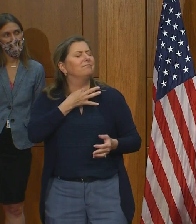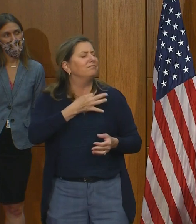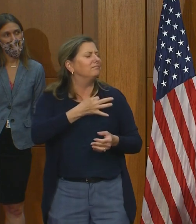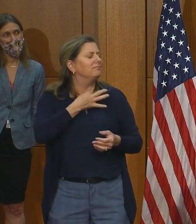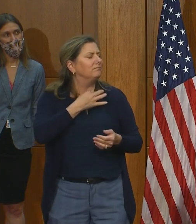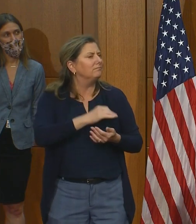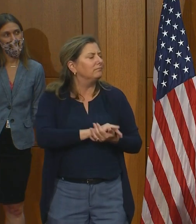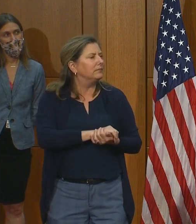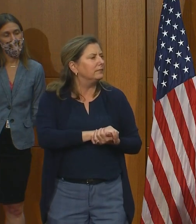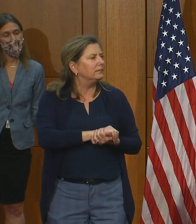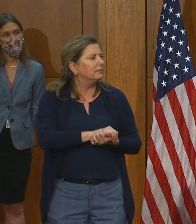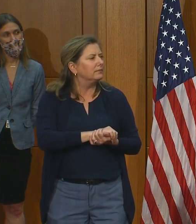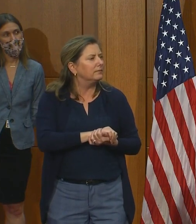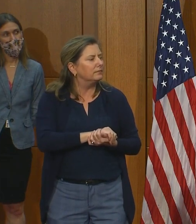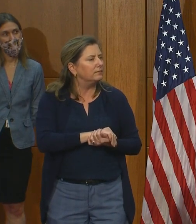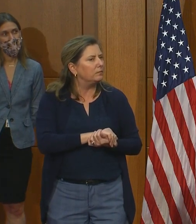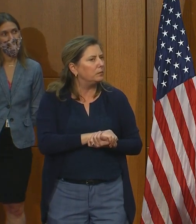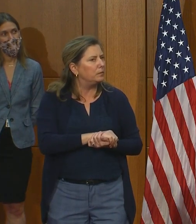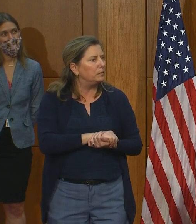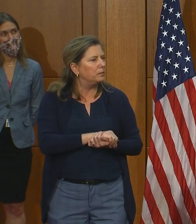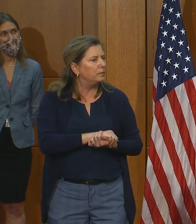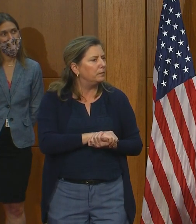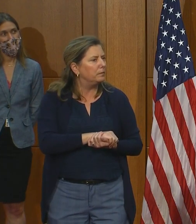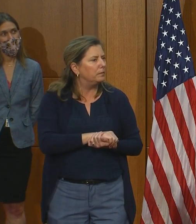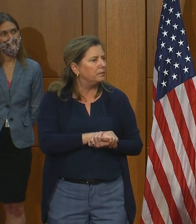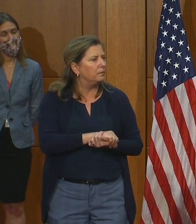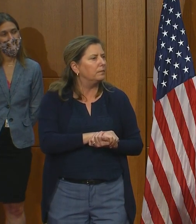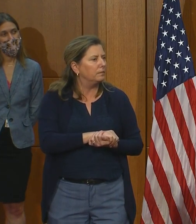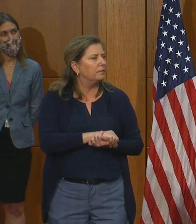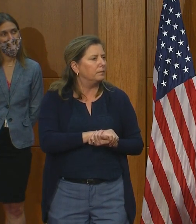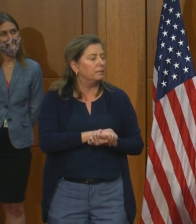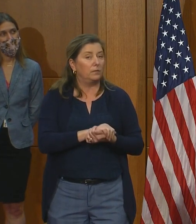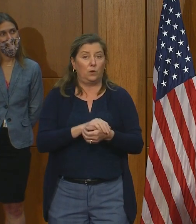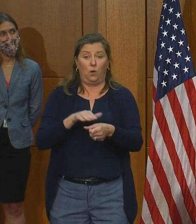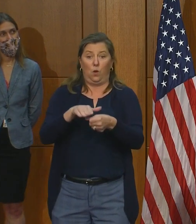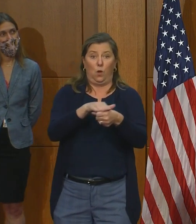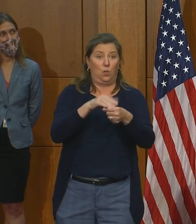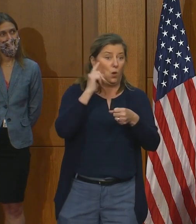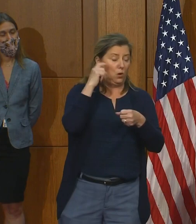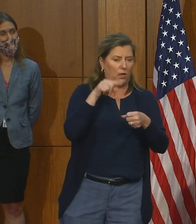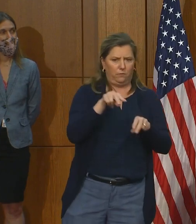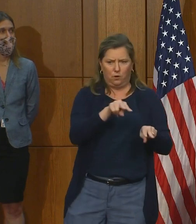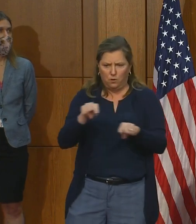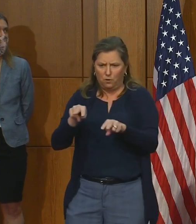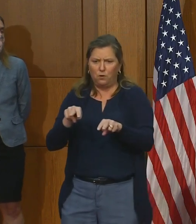SAID DATA THAT WAS A PERSON PUBLISHED ON THE VDH WEBSITE